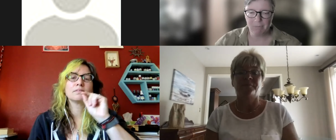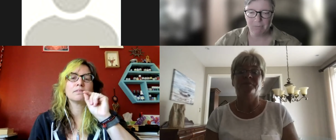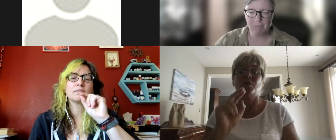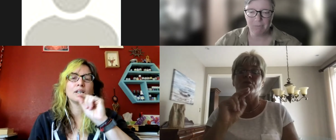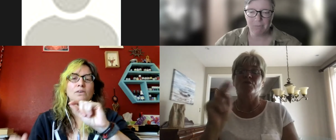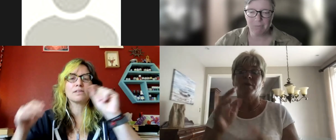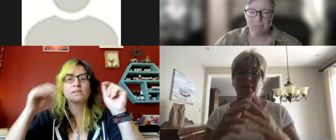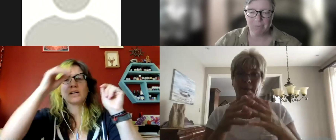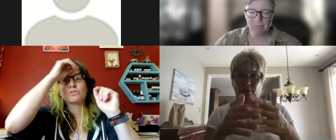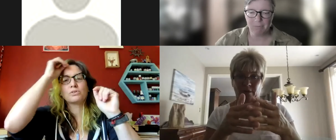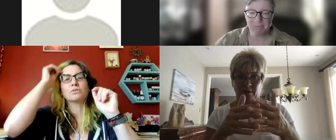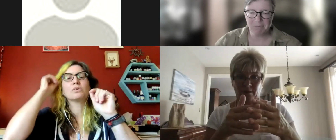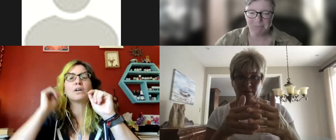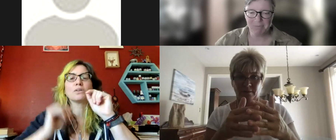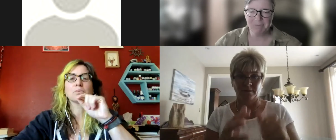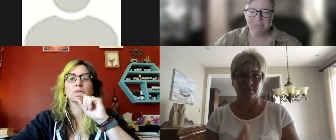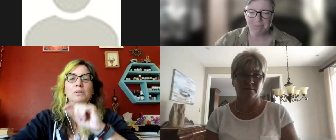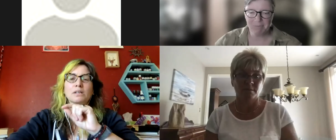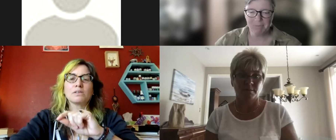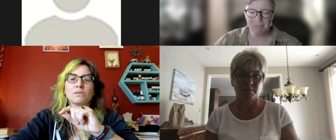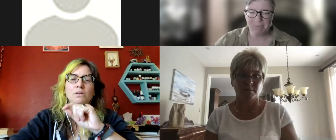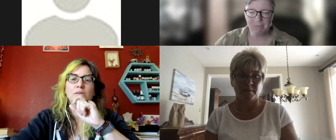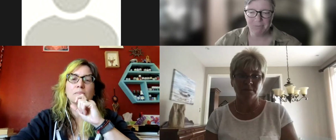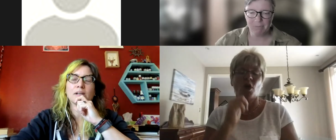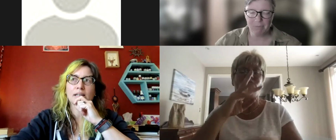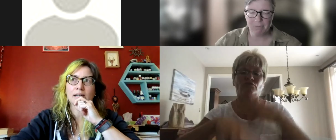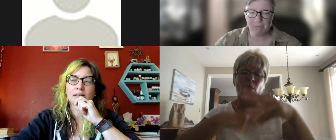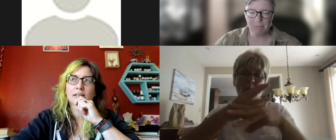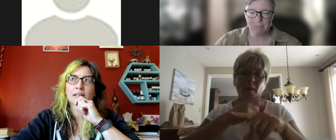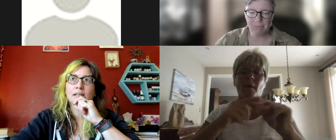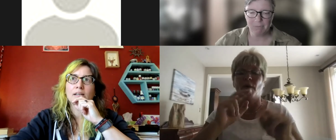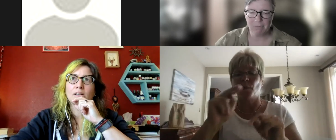I know this is not true around the world, but at least in North America,